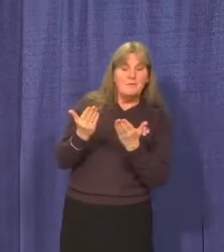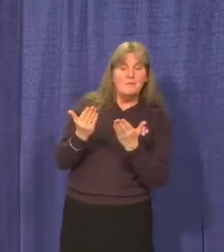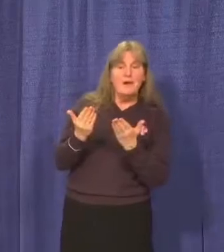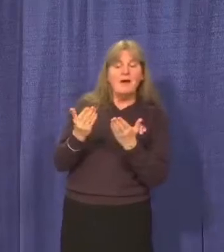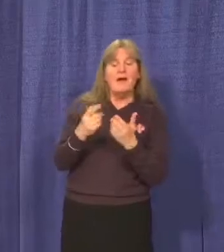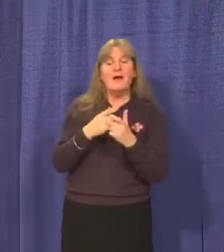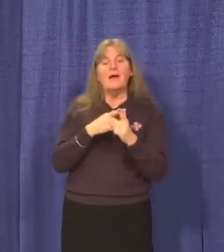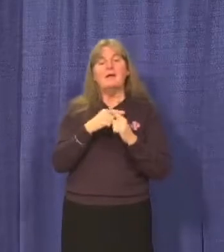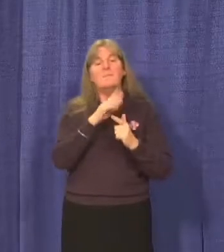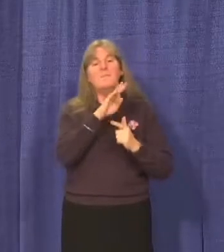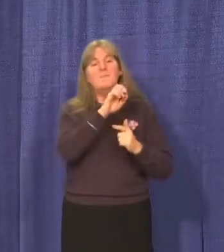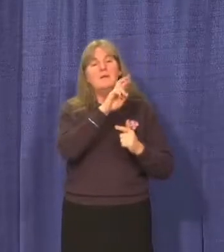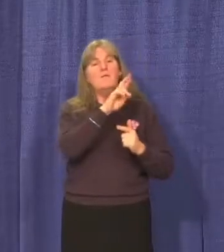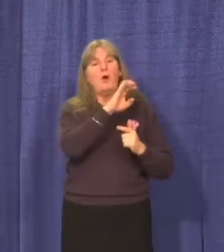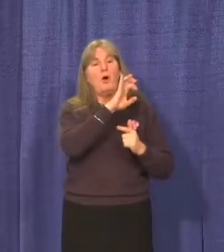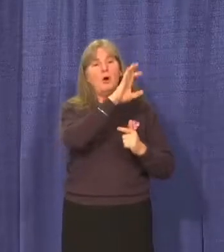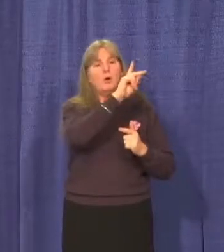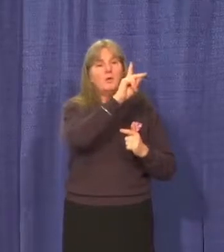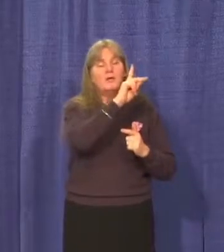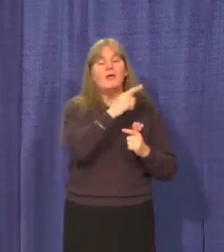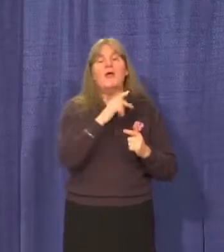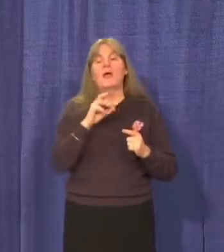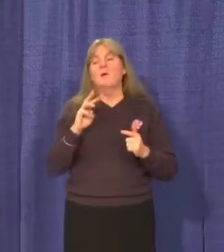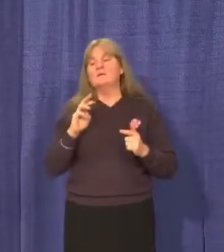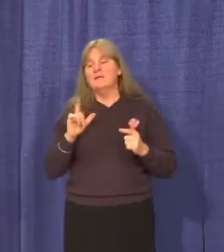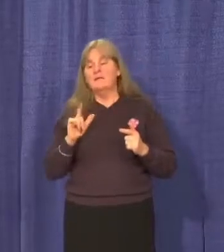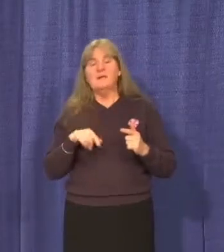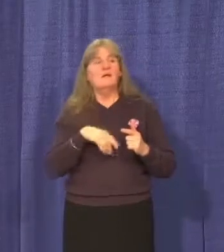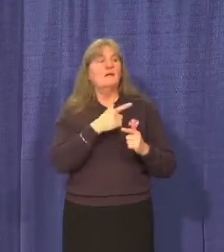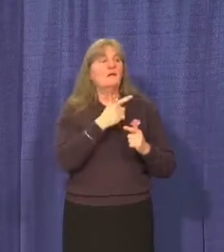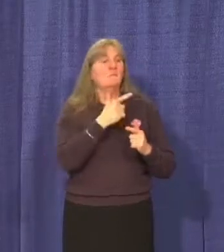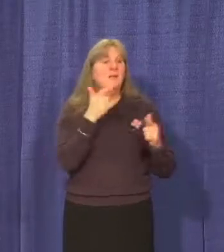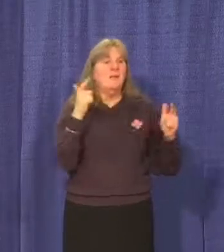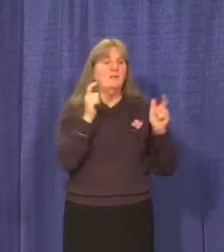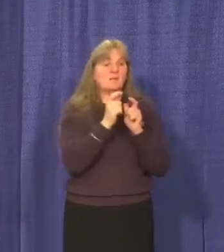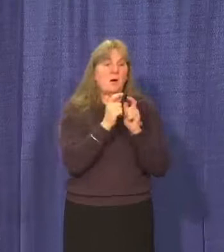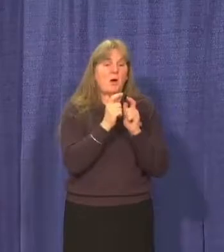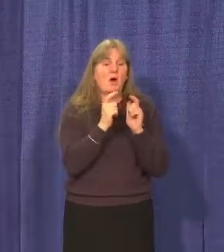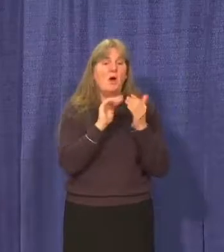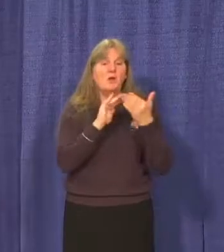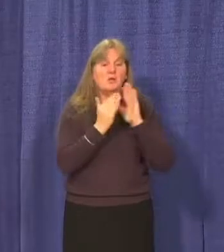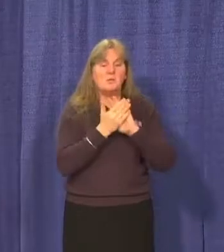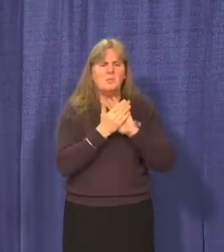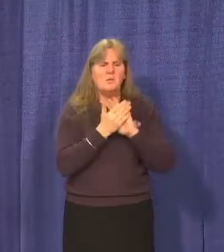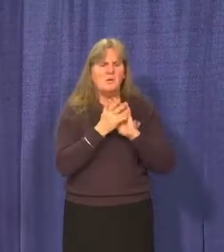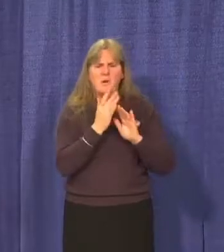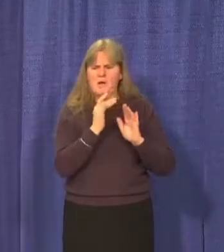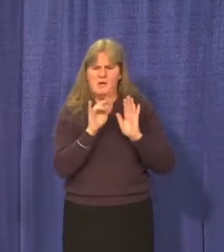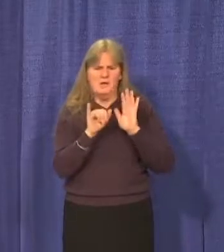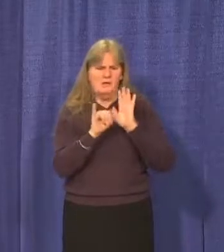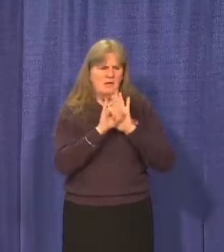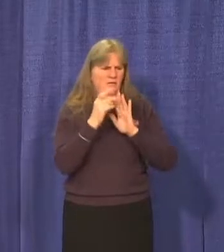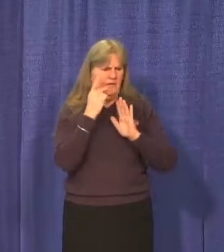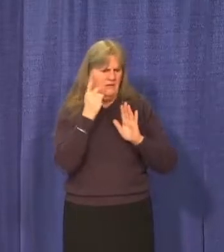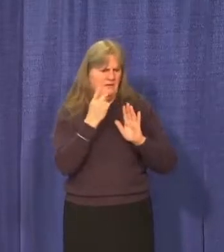having Beaver Creek and Watson like being a big and small rural community, that will really help us to define some of the issues